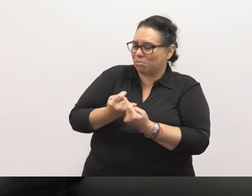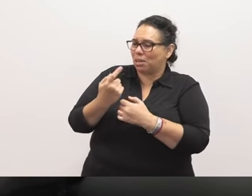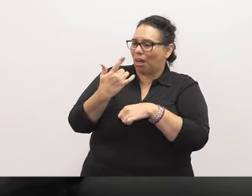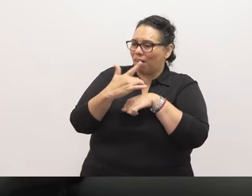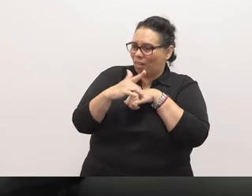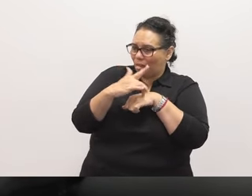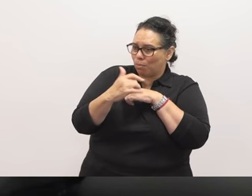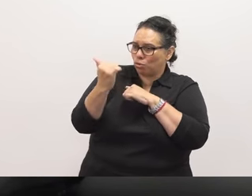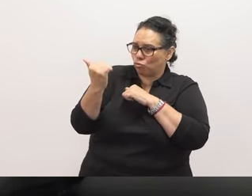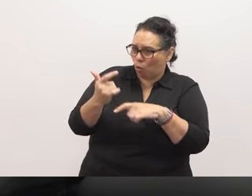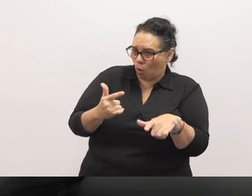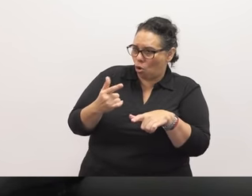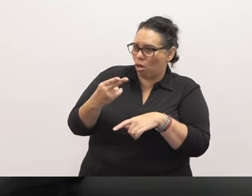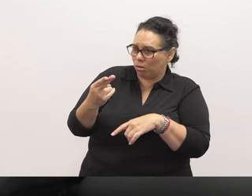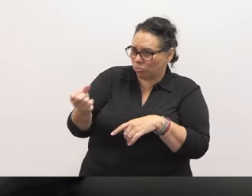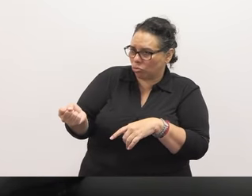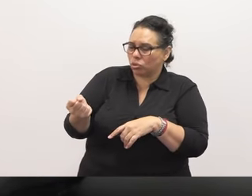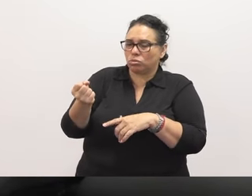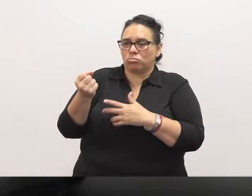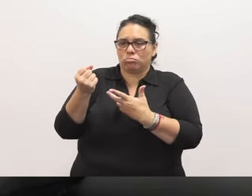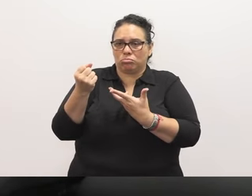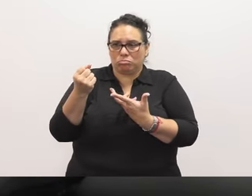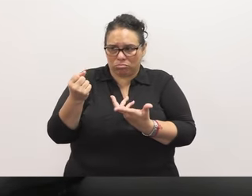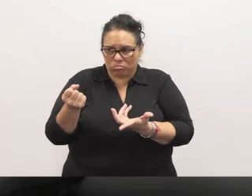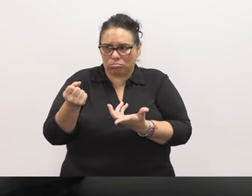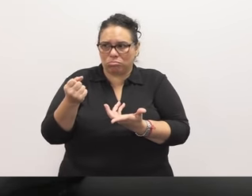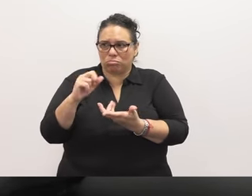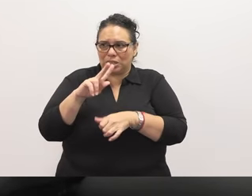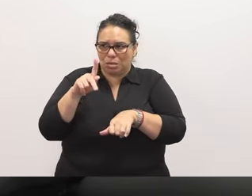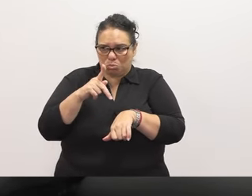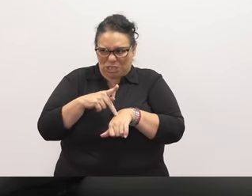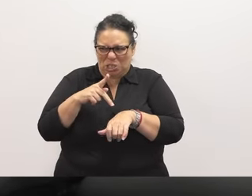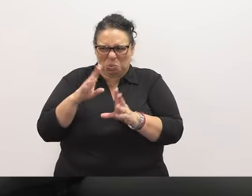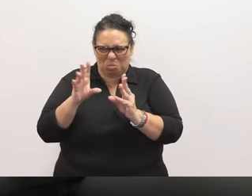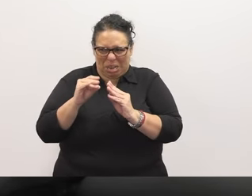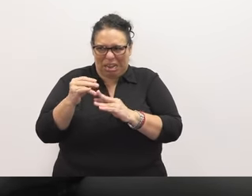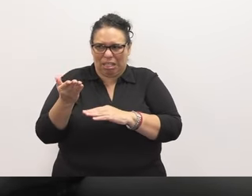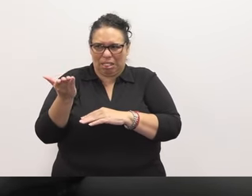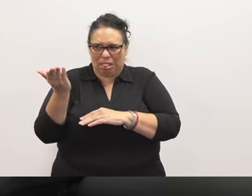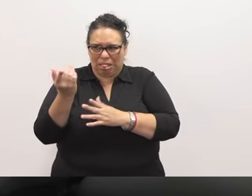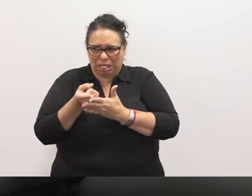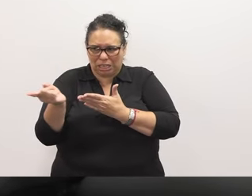they were actually in the high school principal meeting last week presenting about ninth grade.